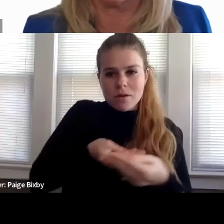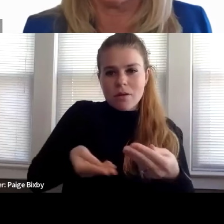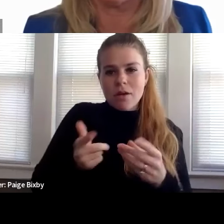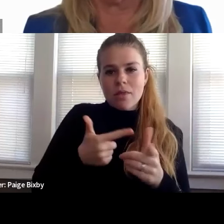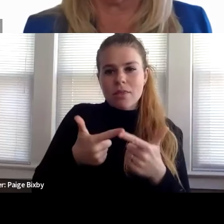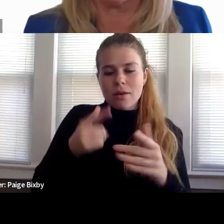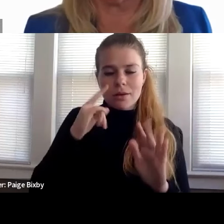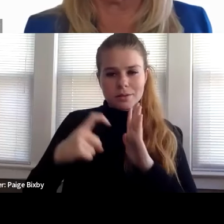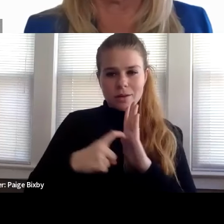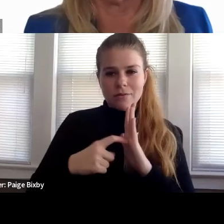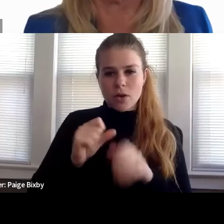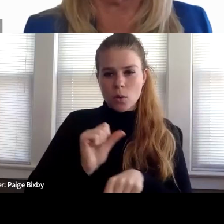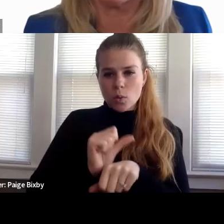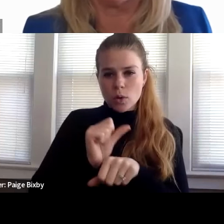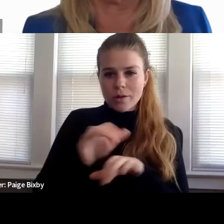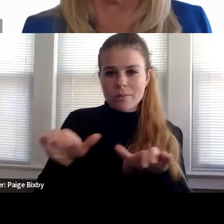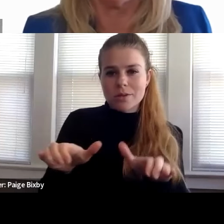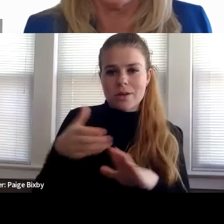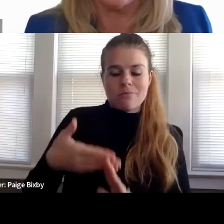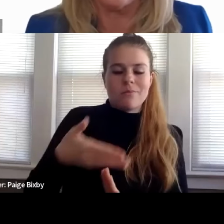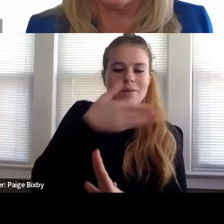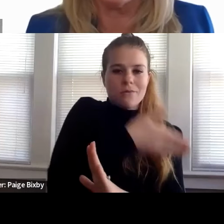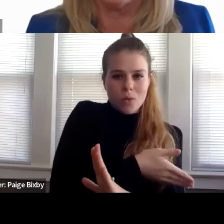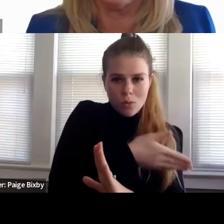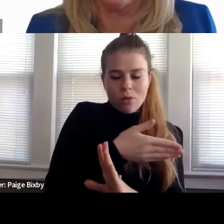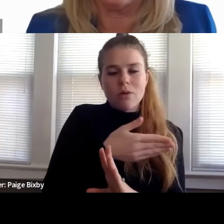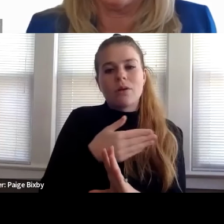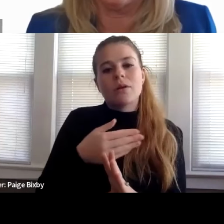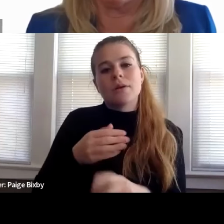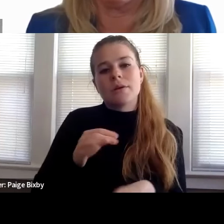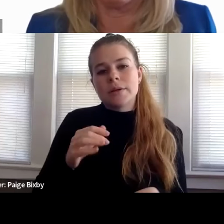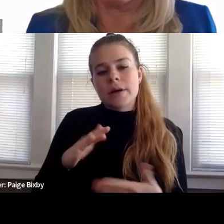that has been done prior to interaction.